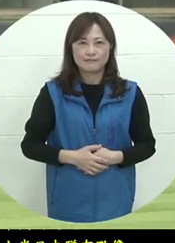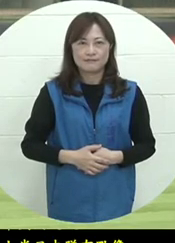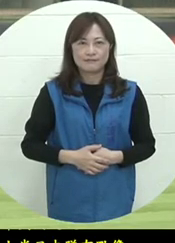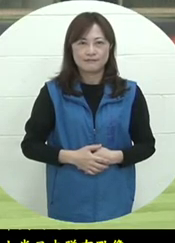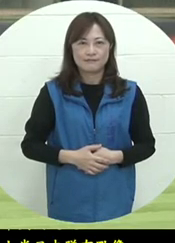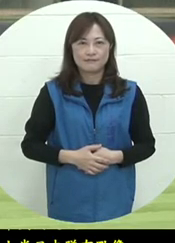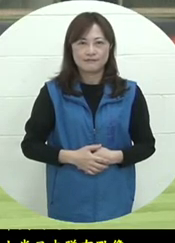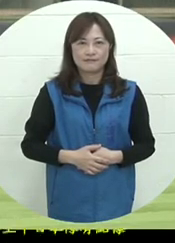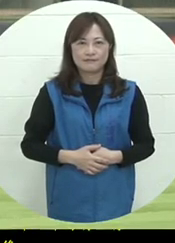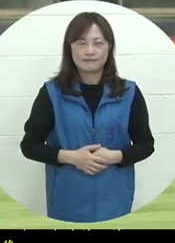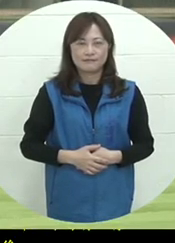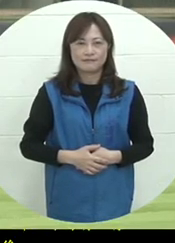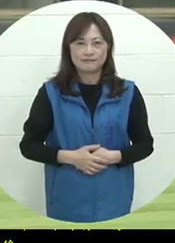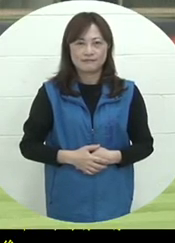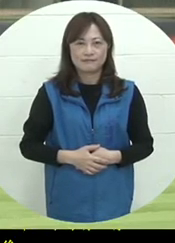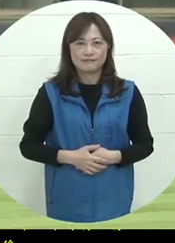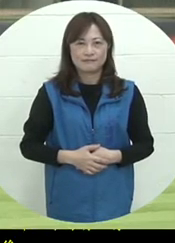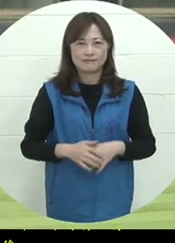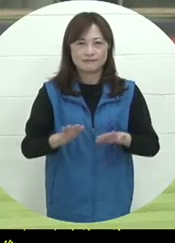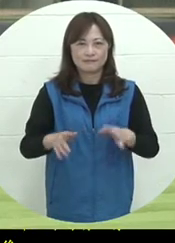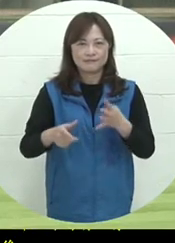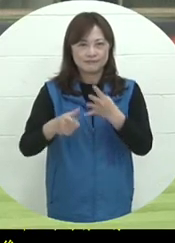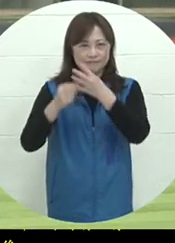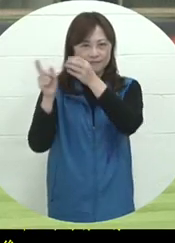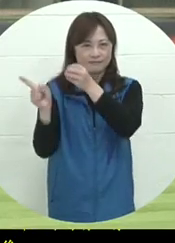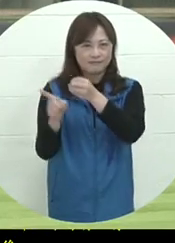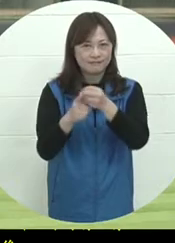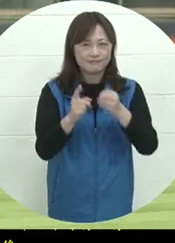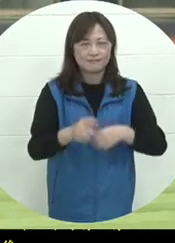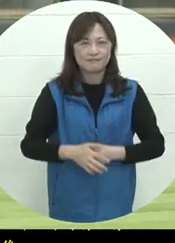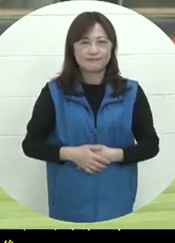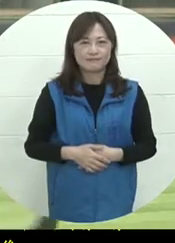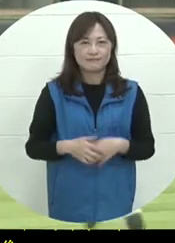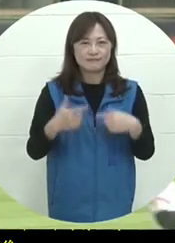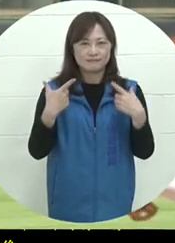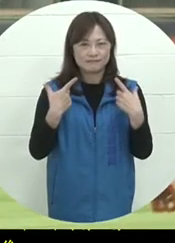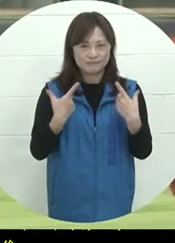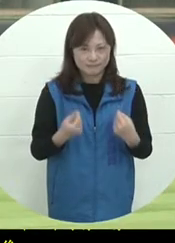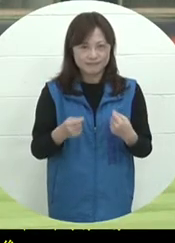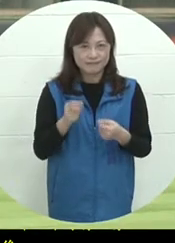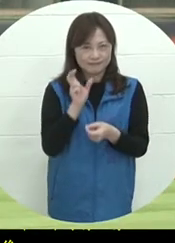we have to look at the fourth bat. Can Anderson, who is the starting pitcher today, be able